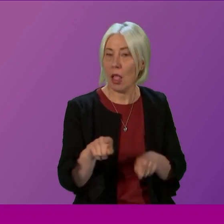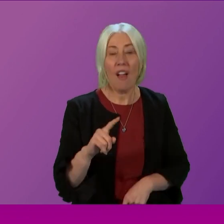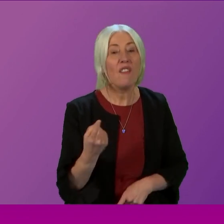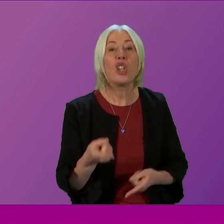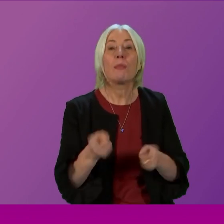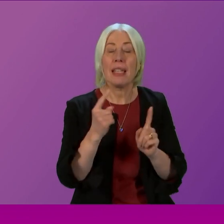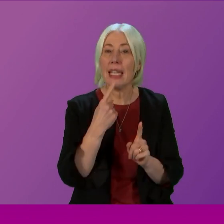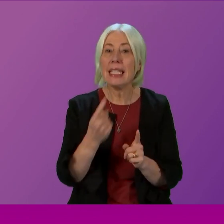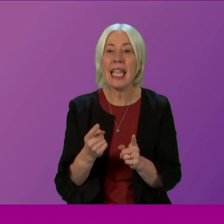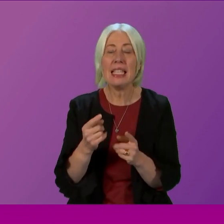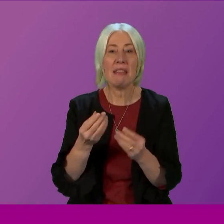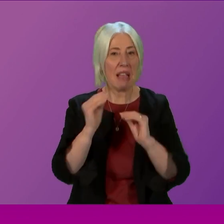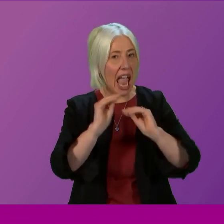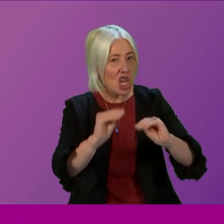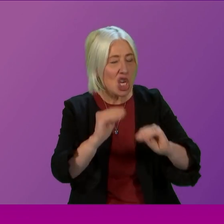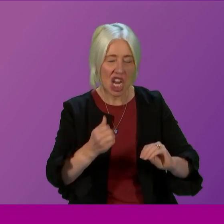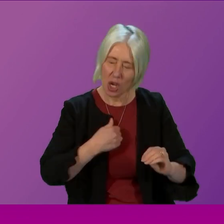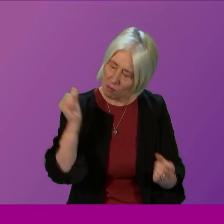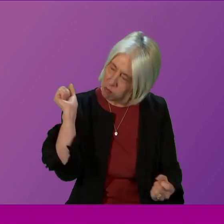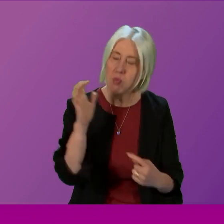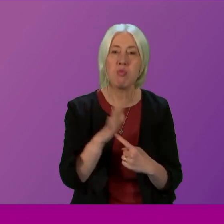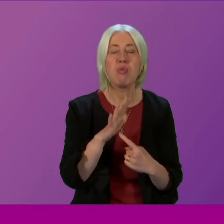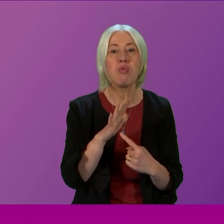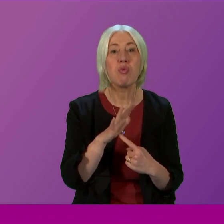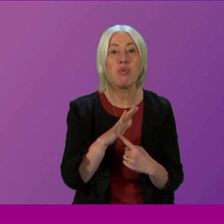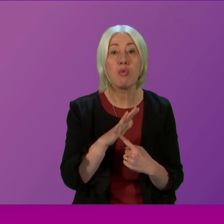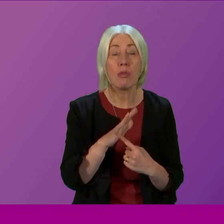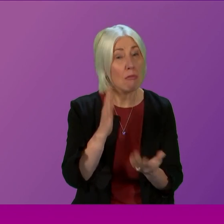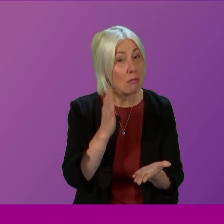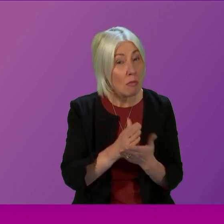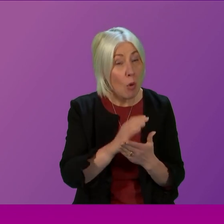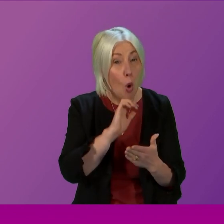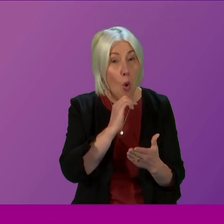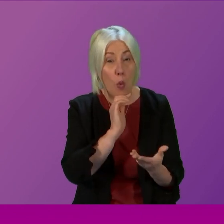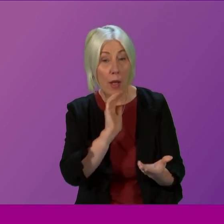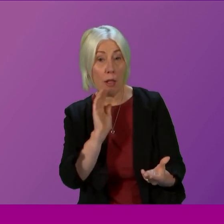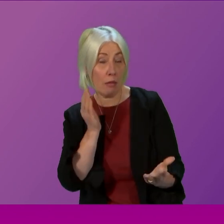that education was her “top priority”. Will she step in and end the strike?